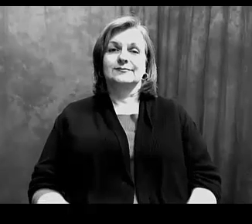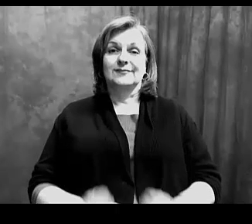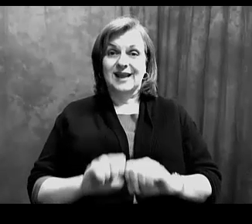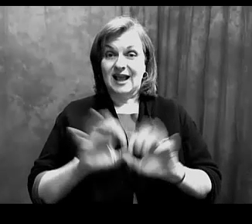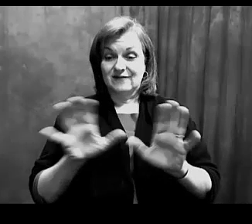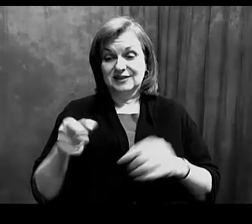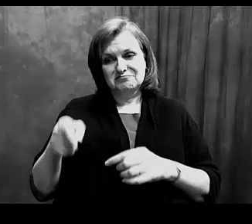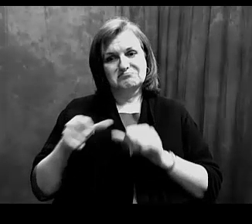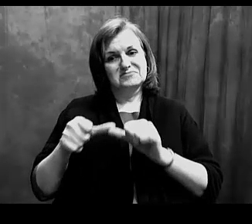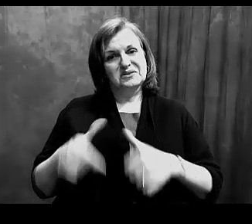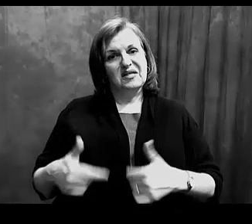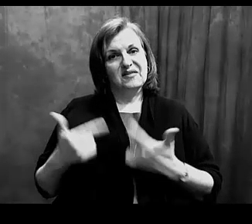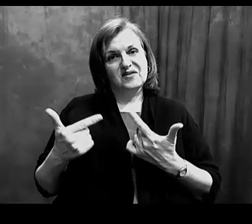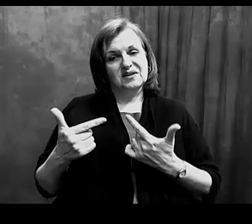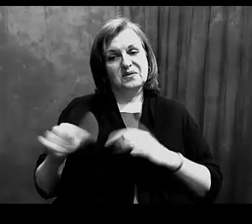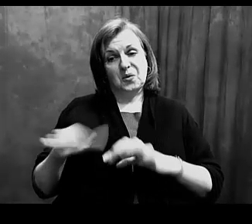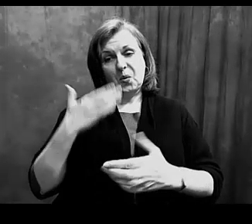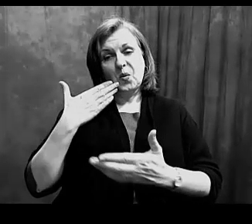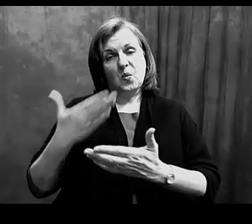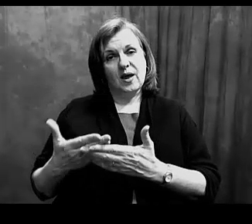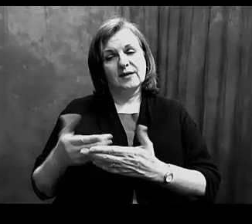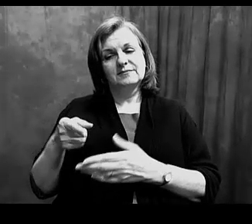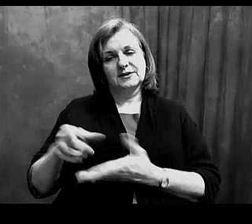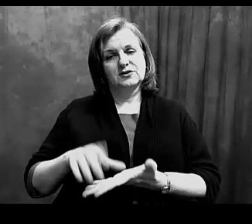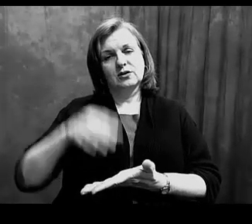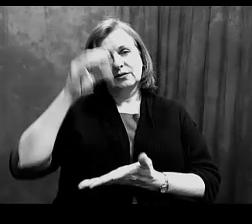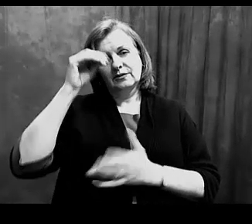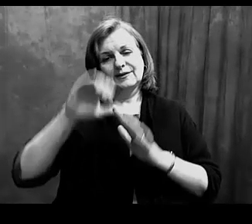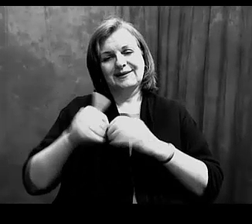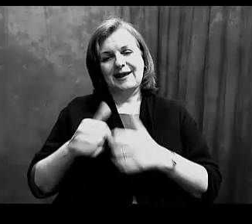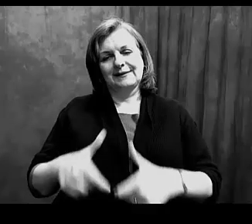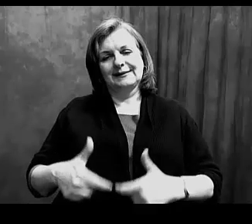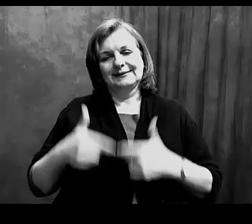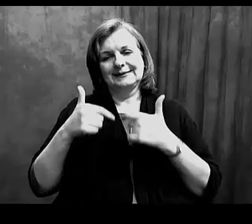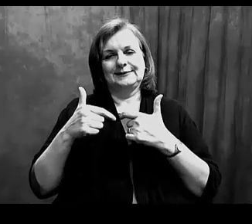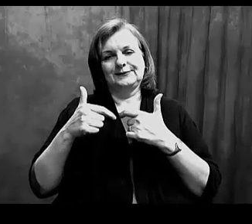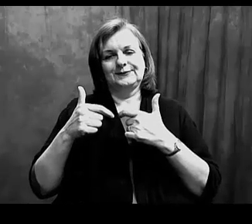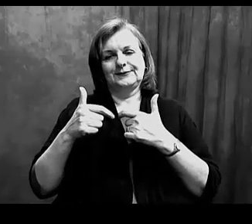and obviously it's living and doing quite well - it's learned to live with that and adapt to that